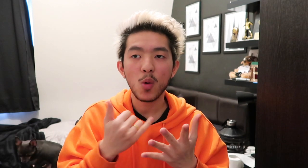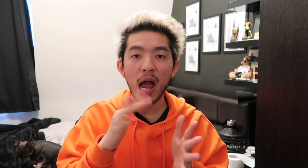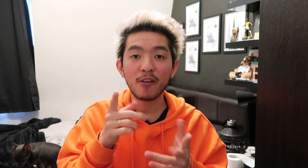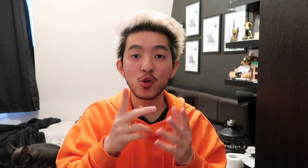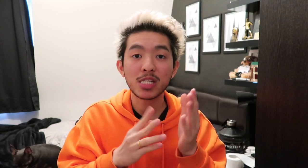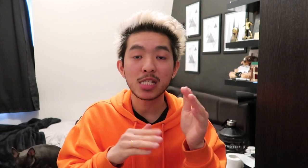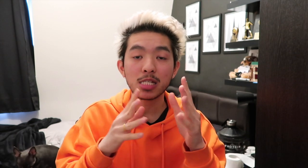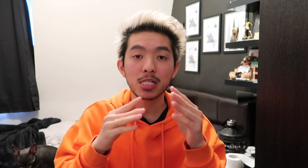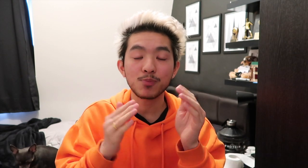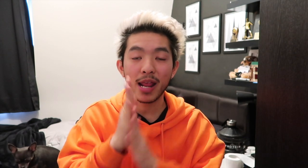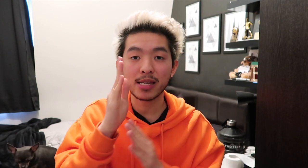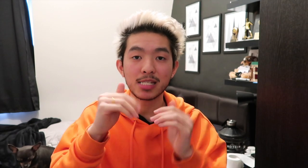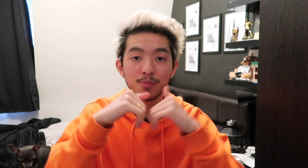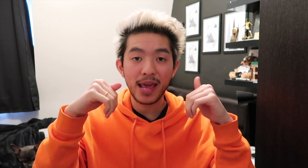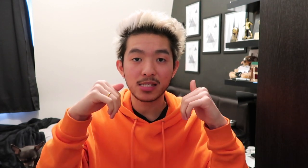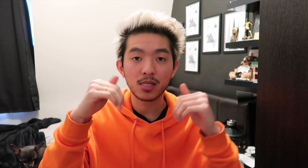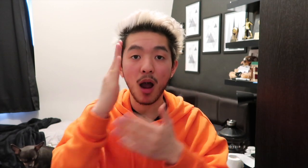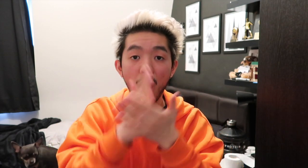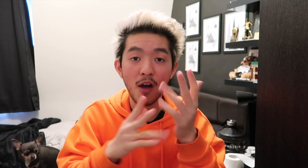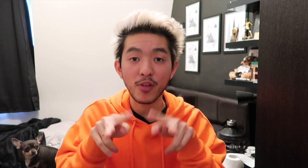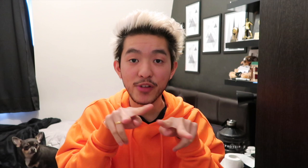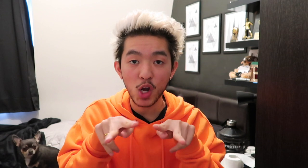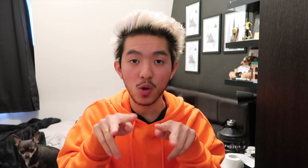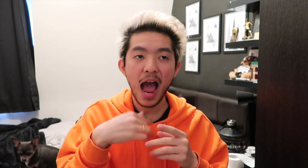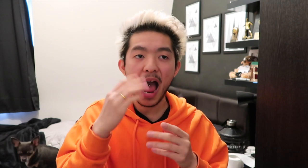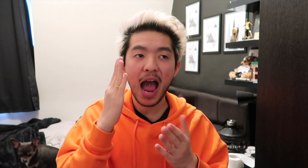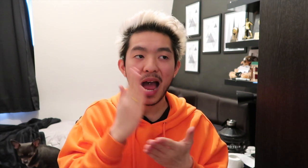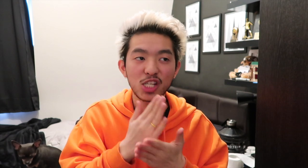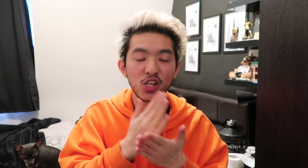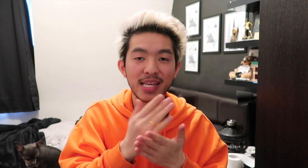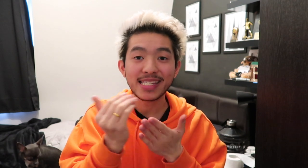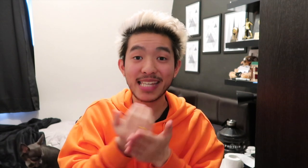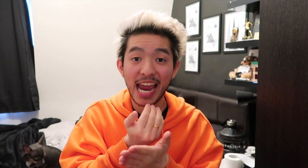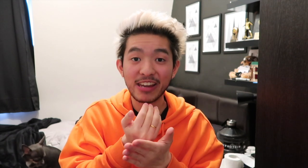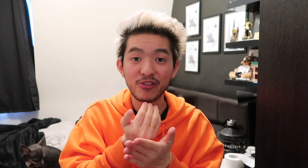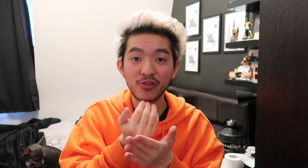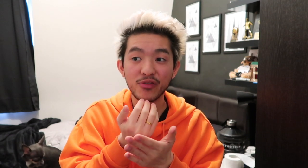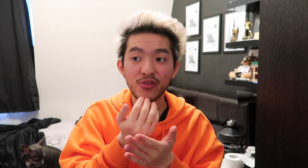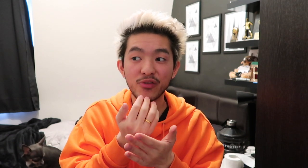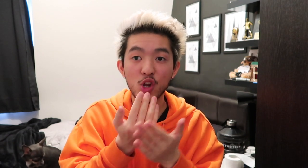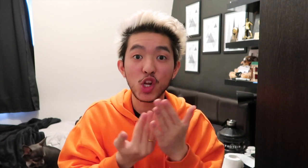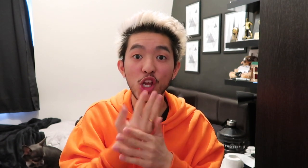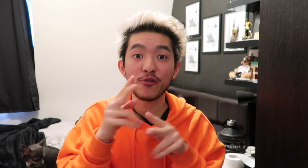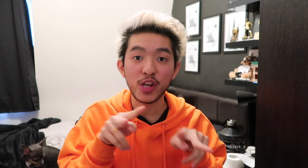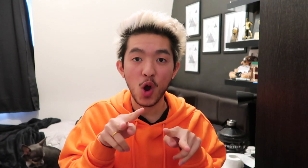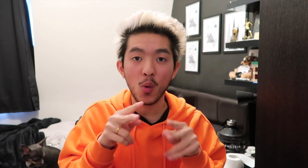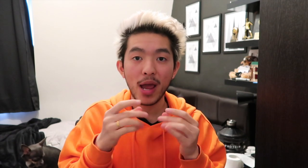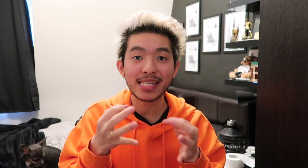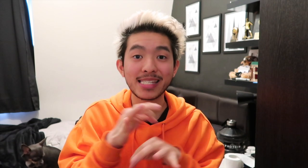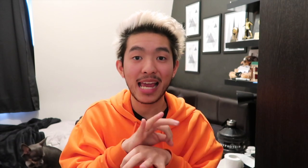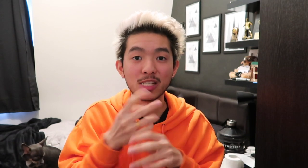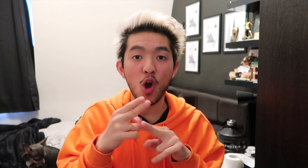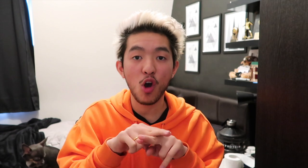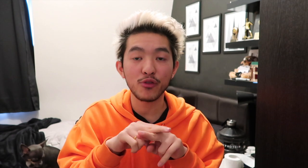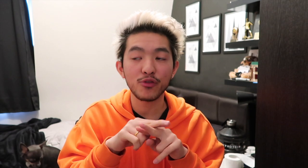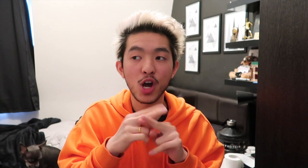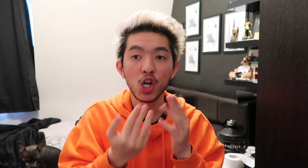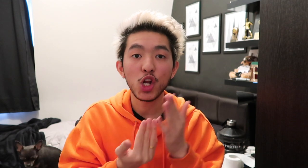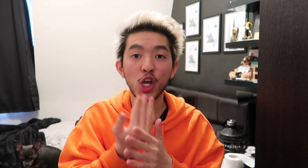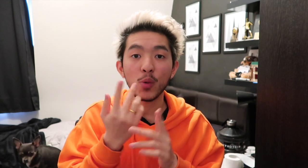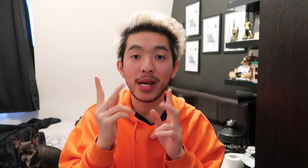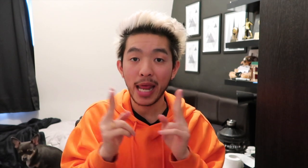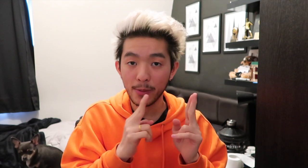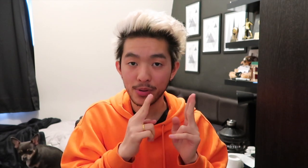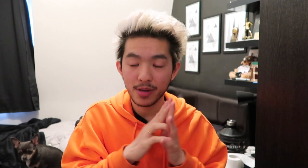I had to spilt half of the video but I saved it as a 'new video' instead of save as a 'new clip'